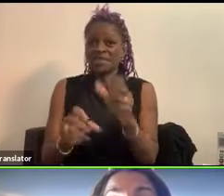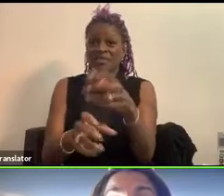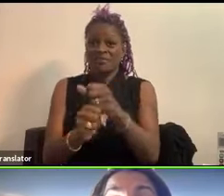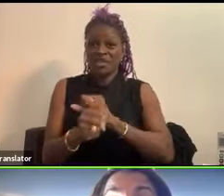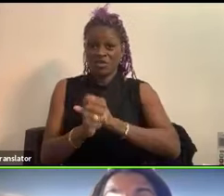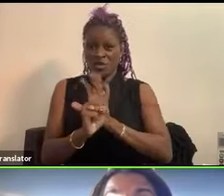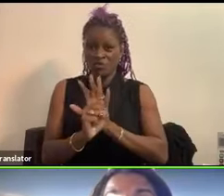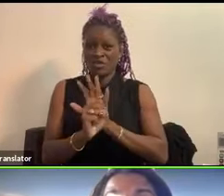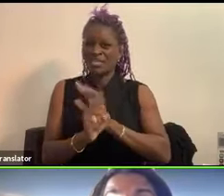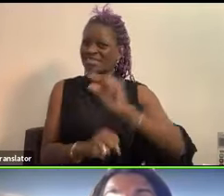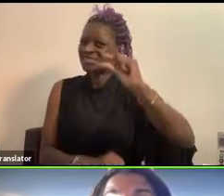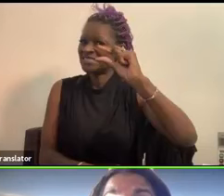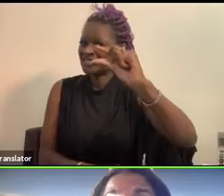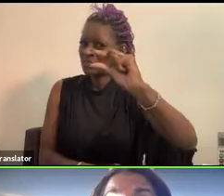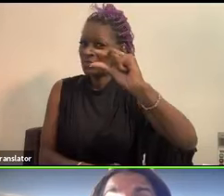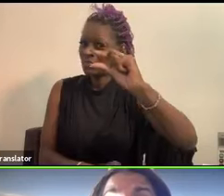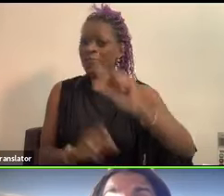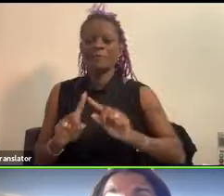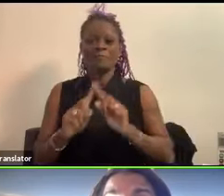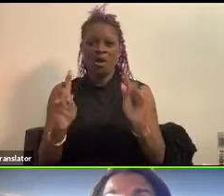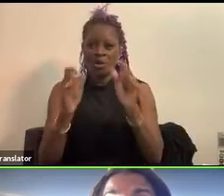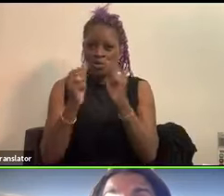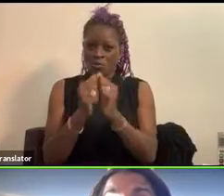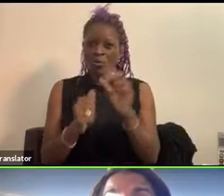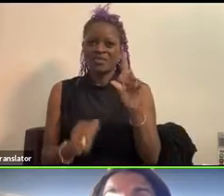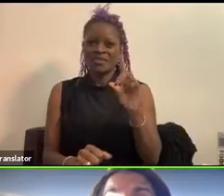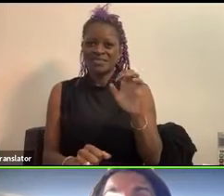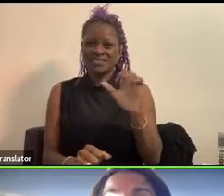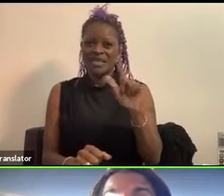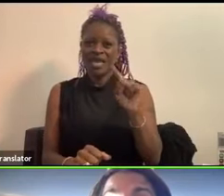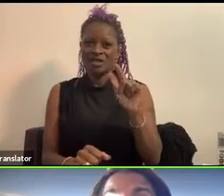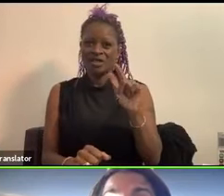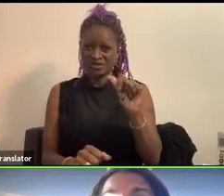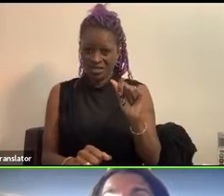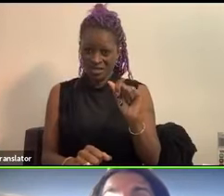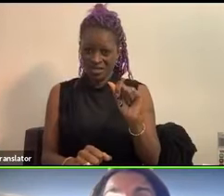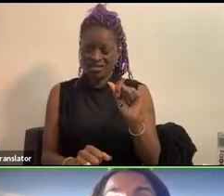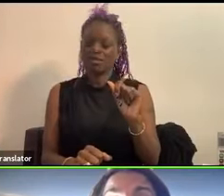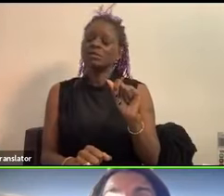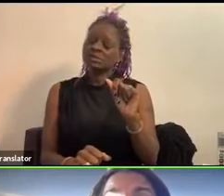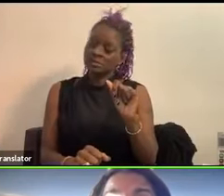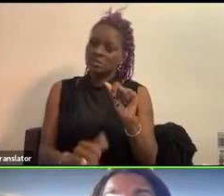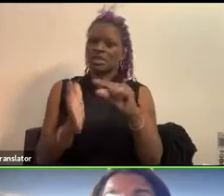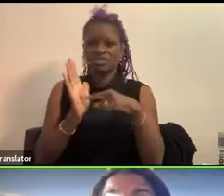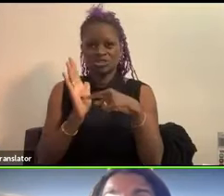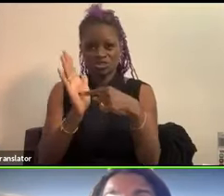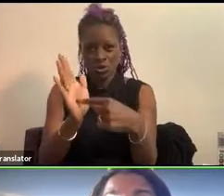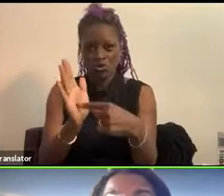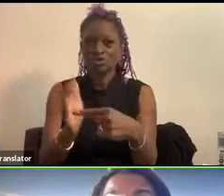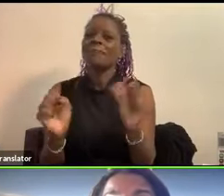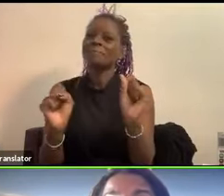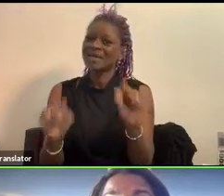But with the Delta variant, the evidence is showing that there is indeed a greater risk of testing positive.